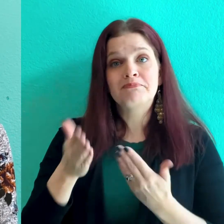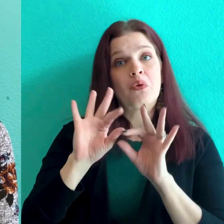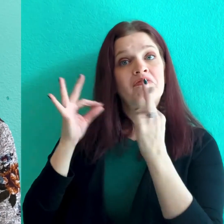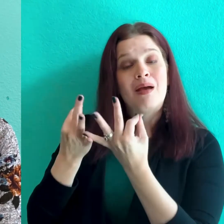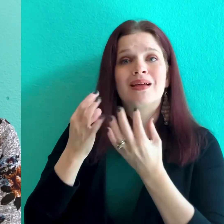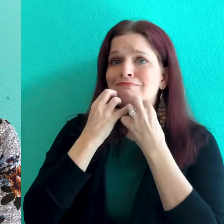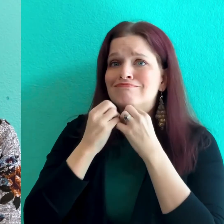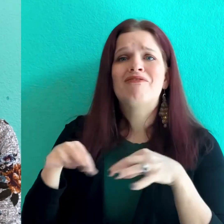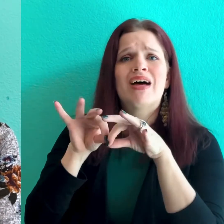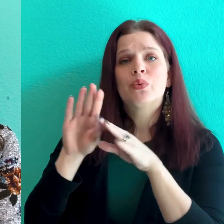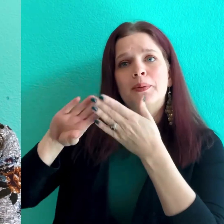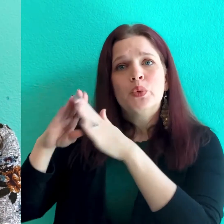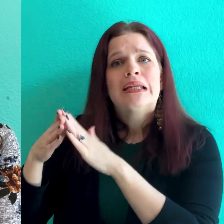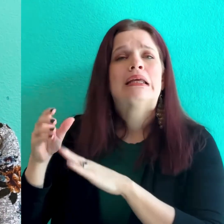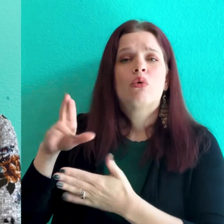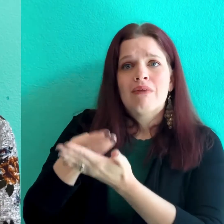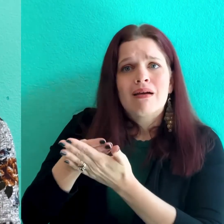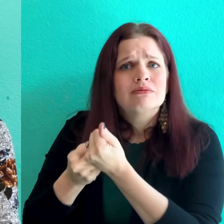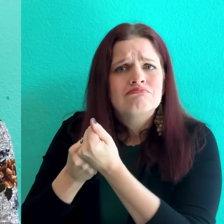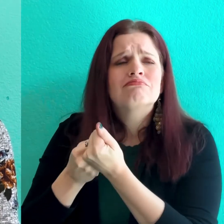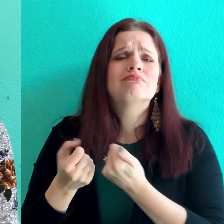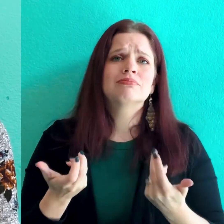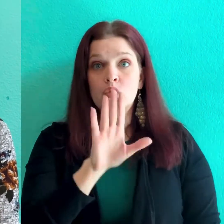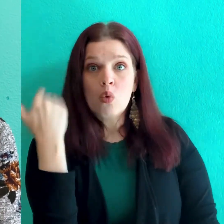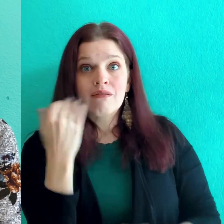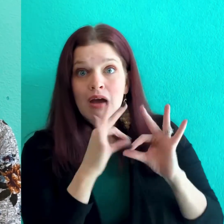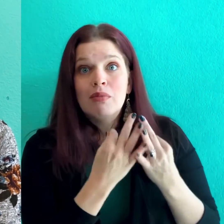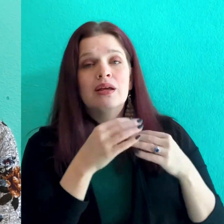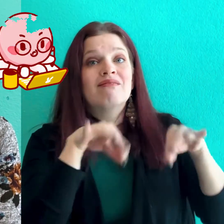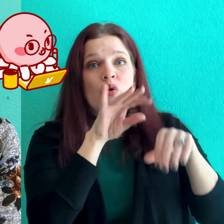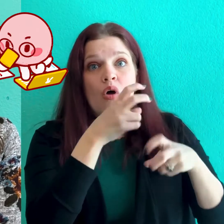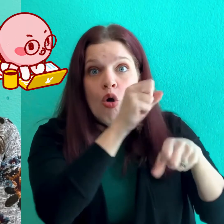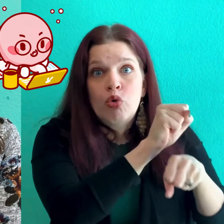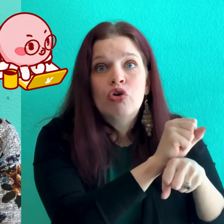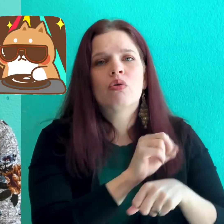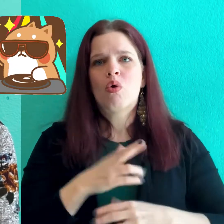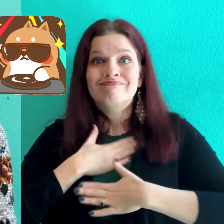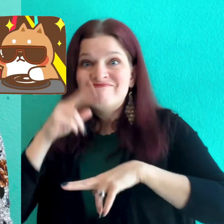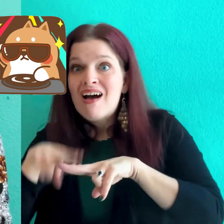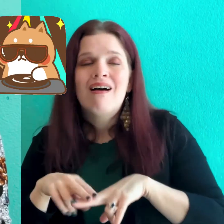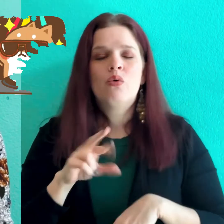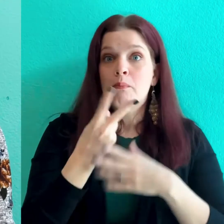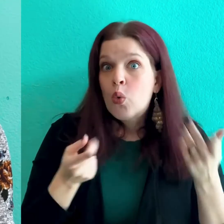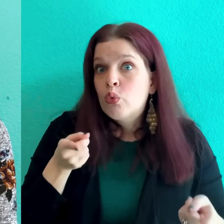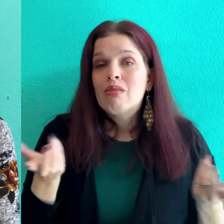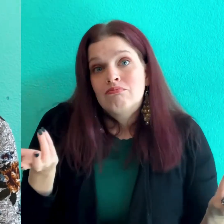Did your family value community or financial stability? Did your family value hard work or having fun or both?